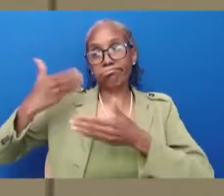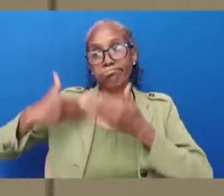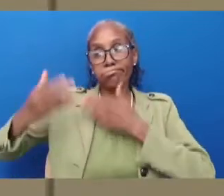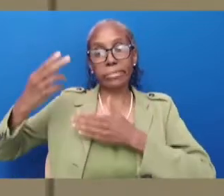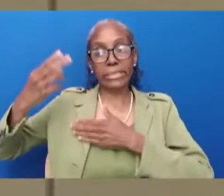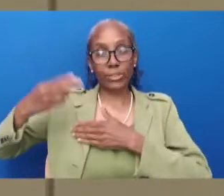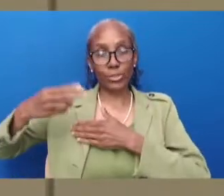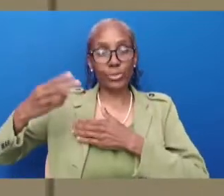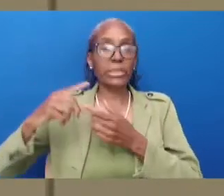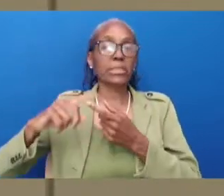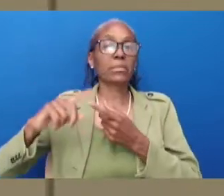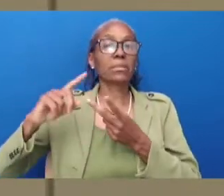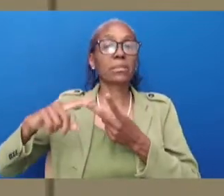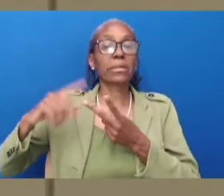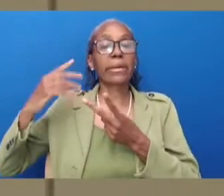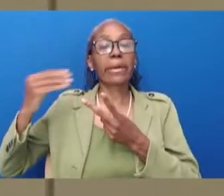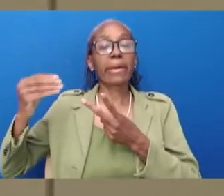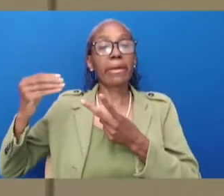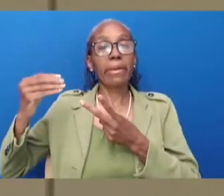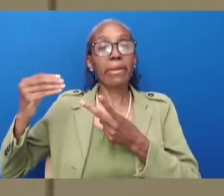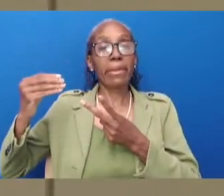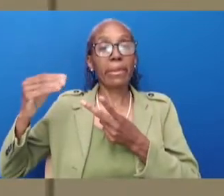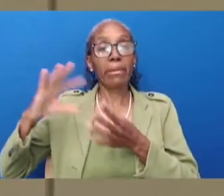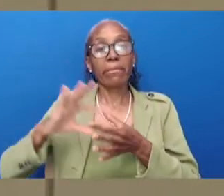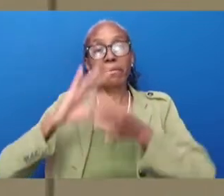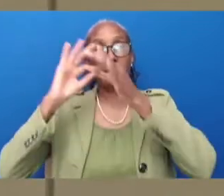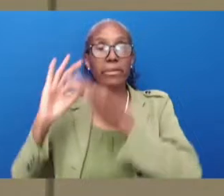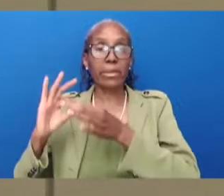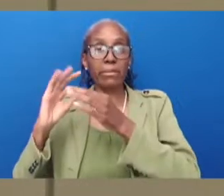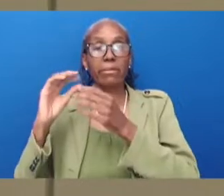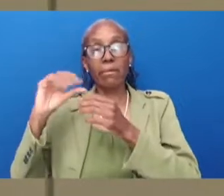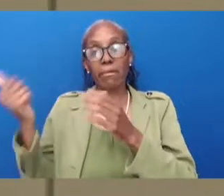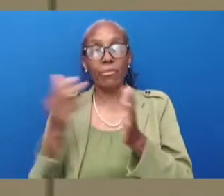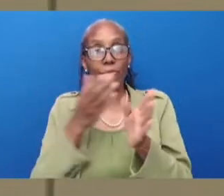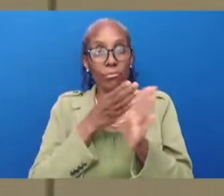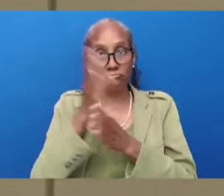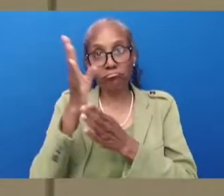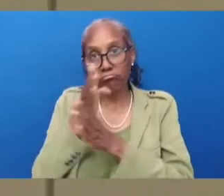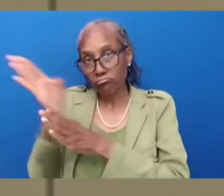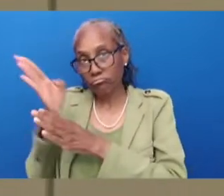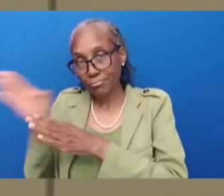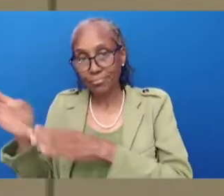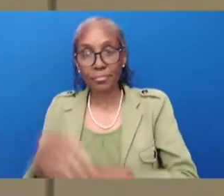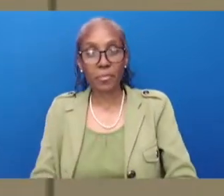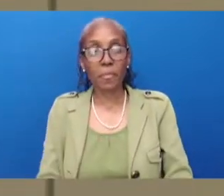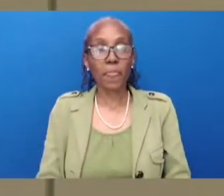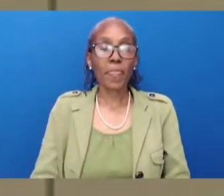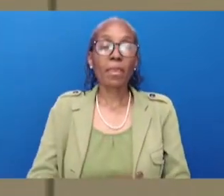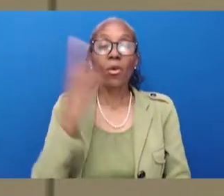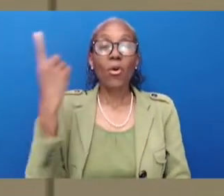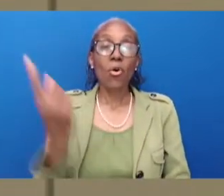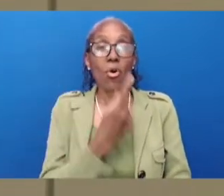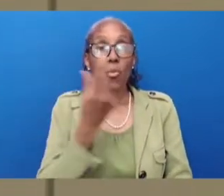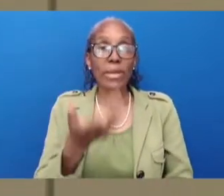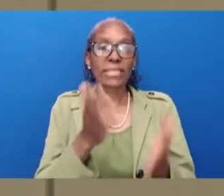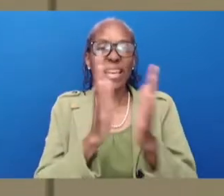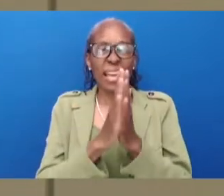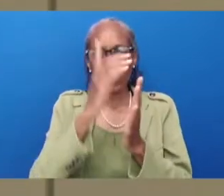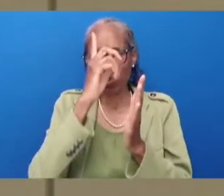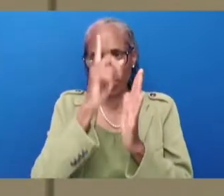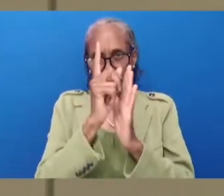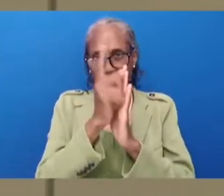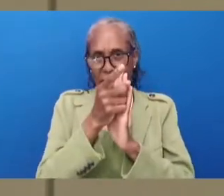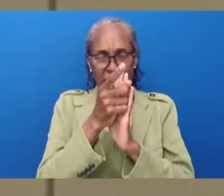RESPONSIBILITIES THAT ARE DEEPLY